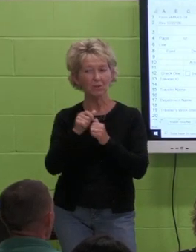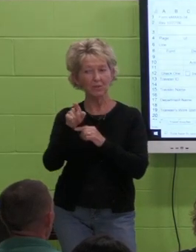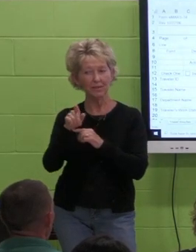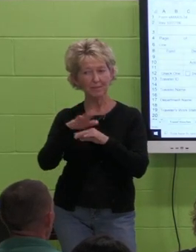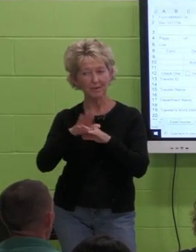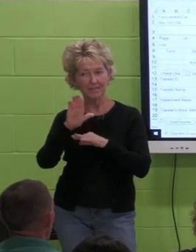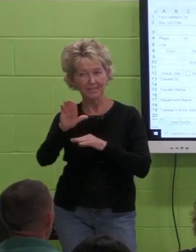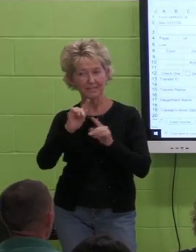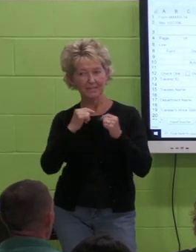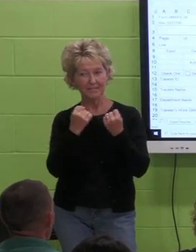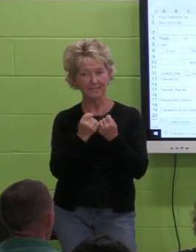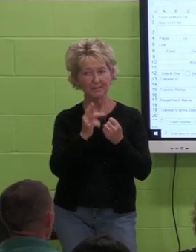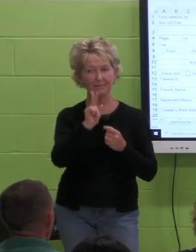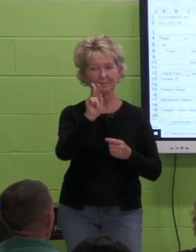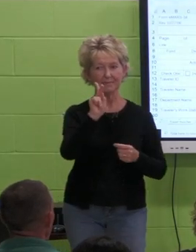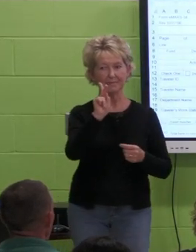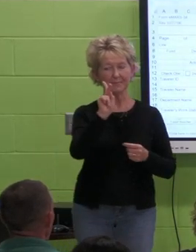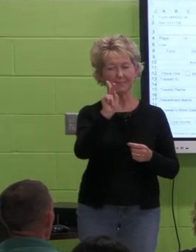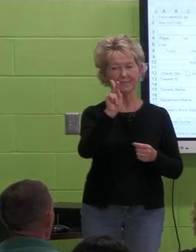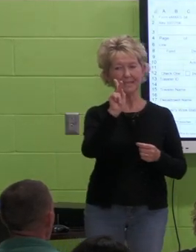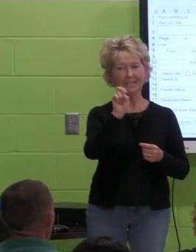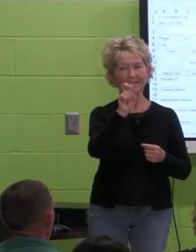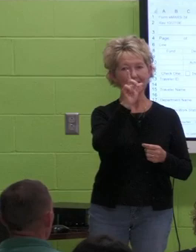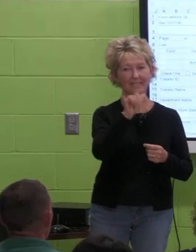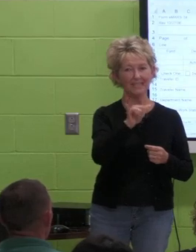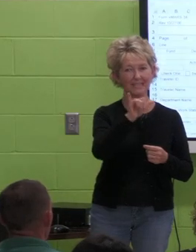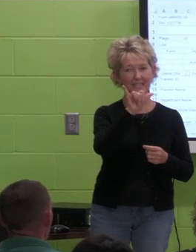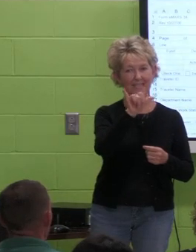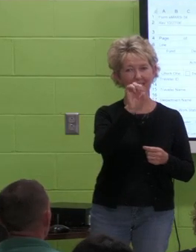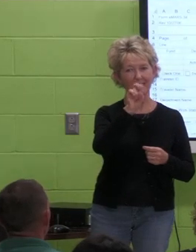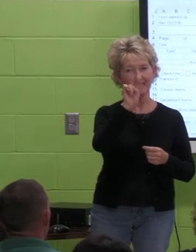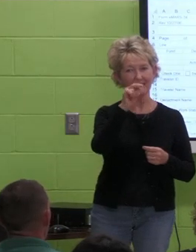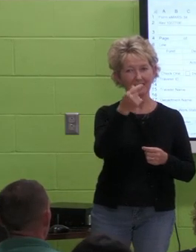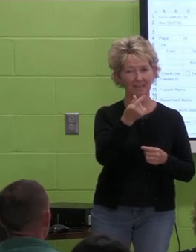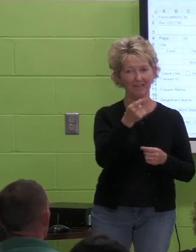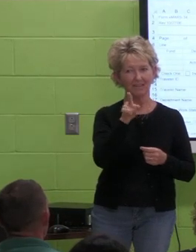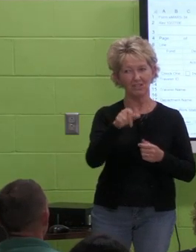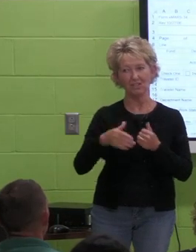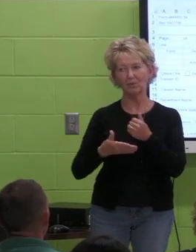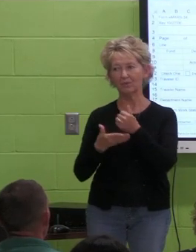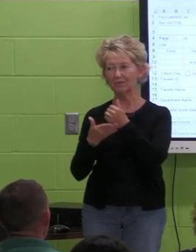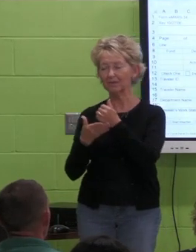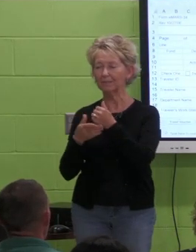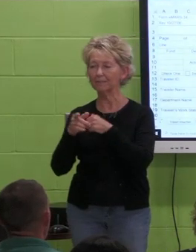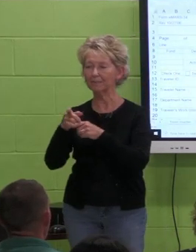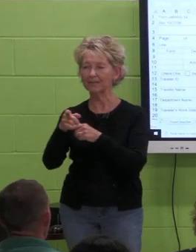team is Kelly Young and Kelly will be assisting Marshall and assisting all of us as we start